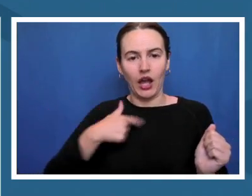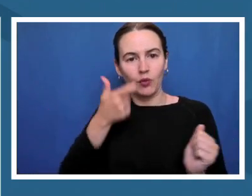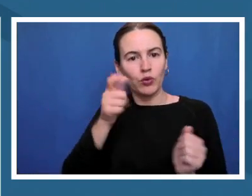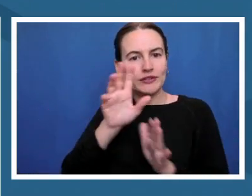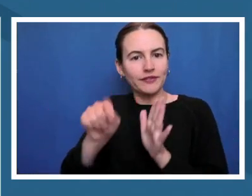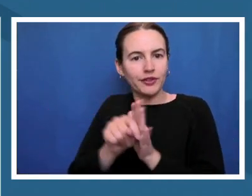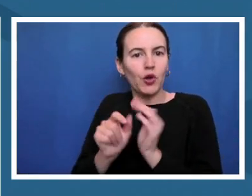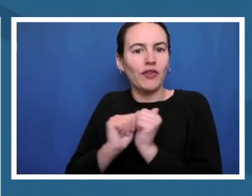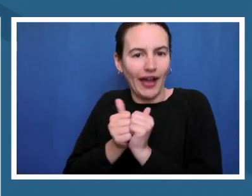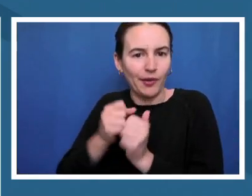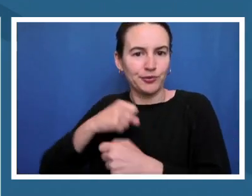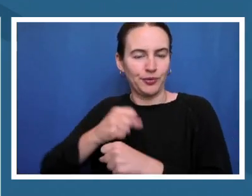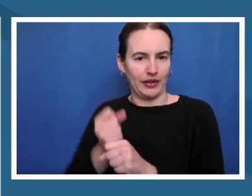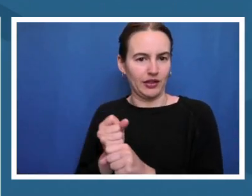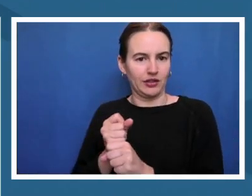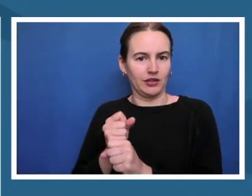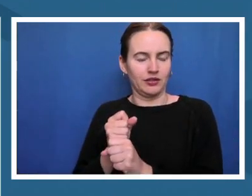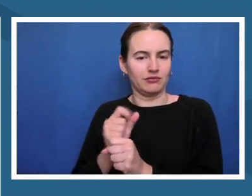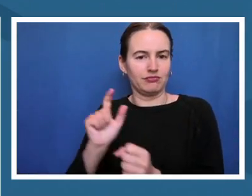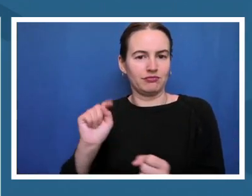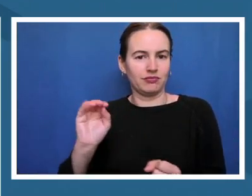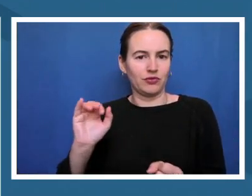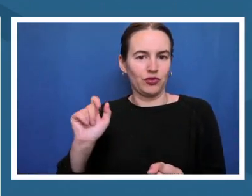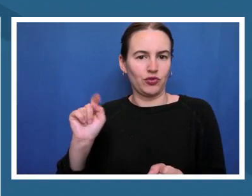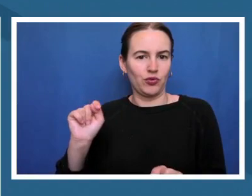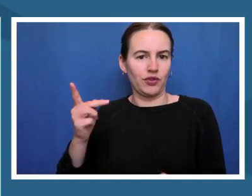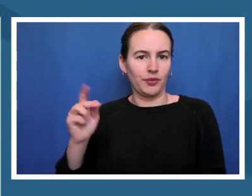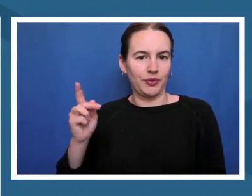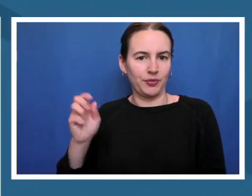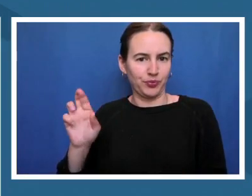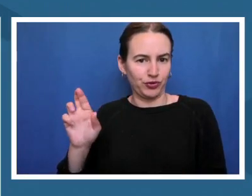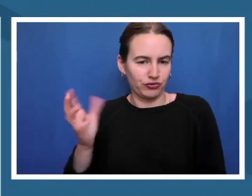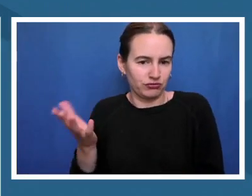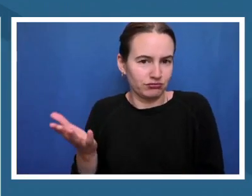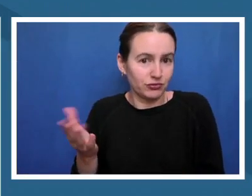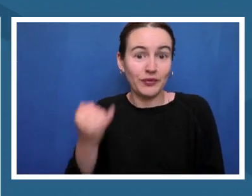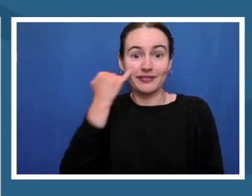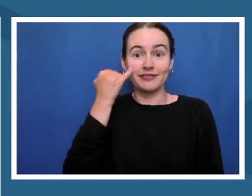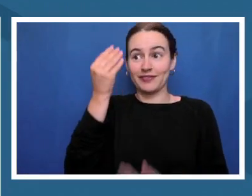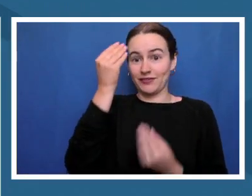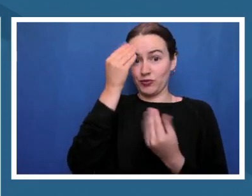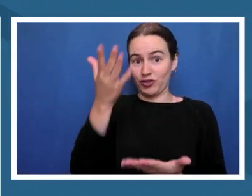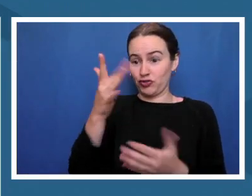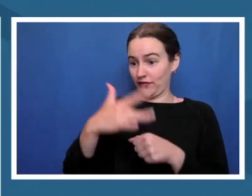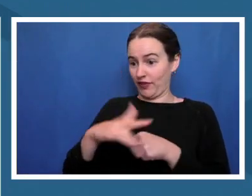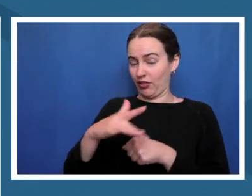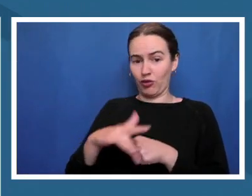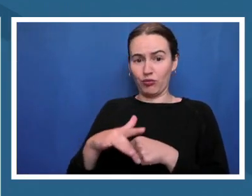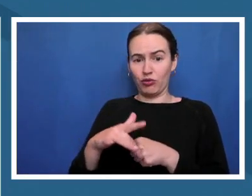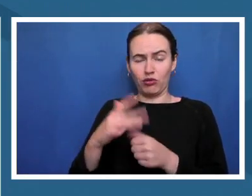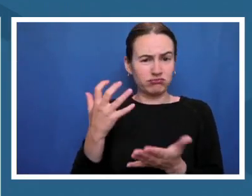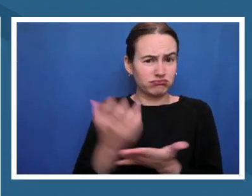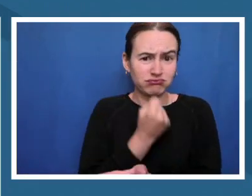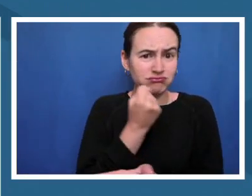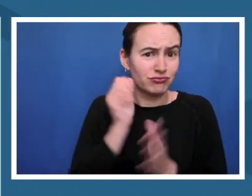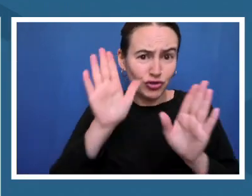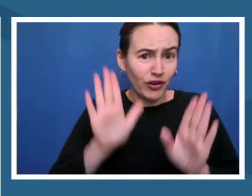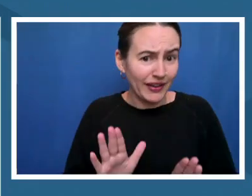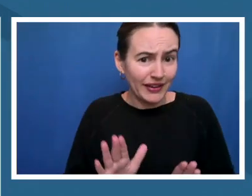do that so i think if the information's out there that is fantastic thing to do and then